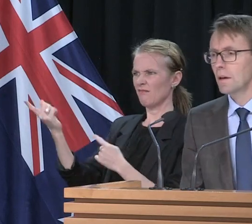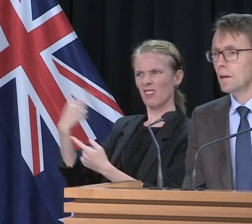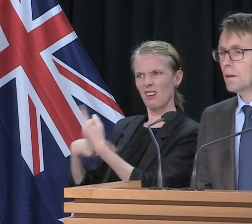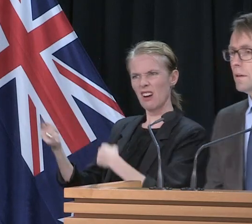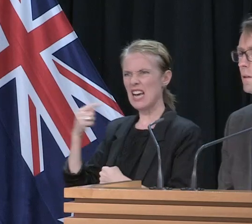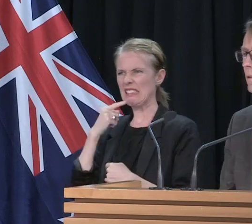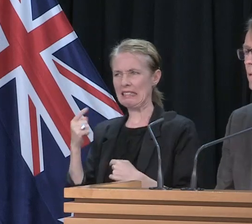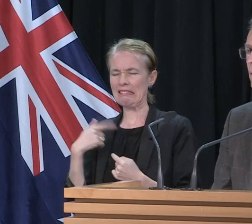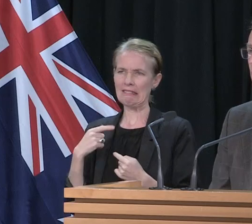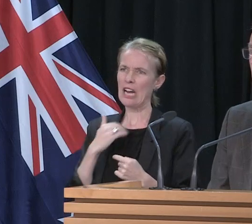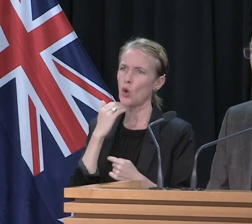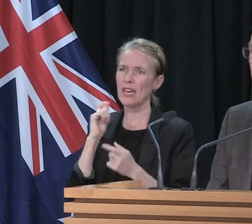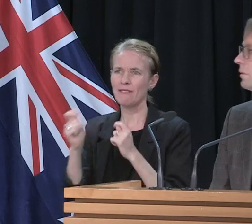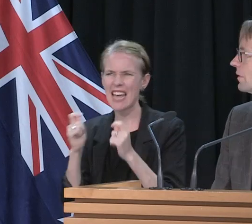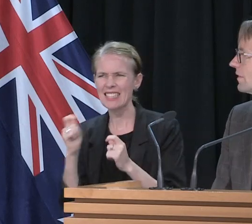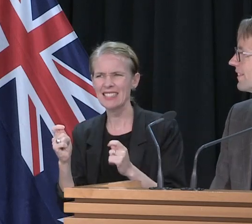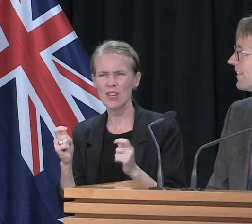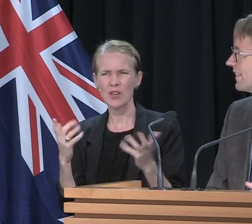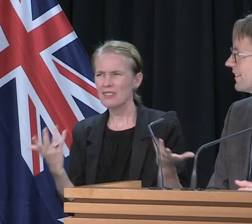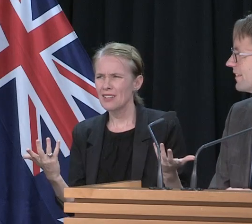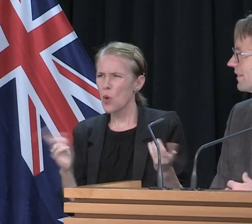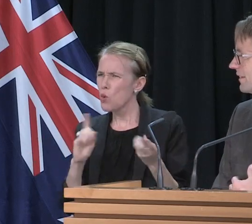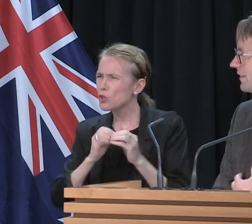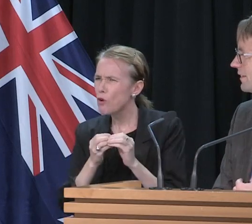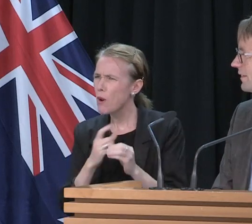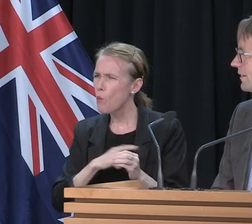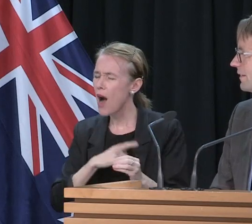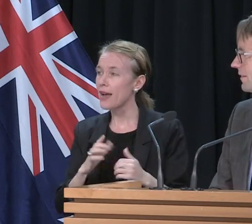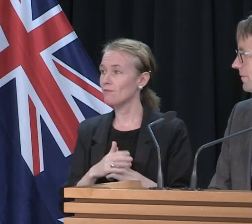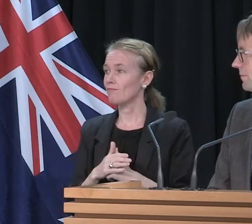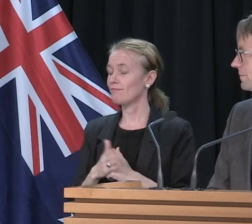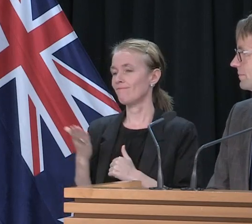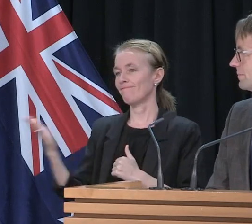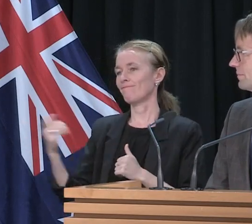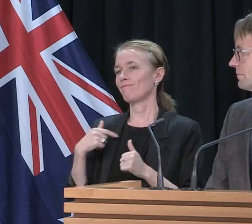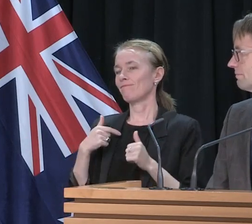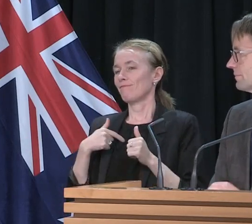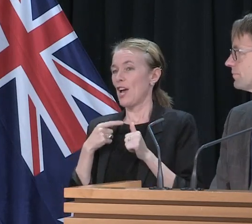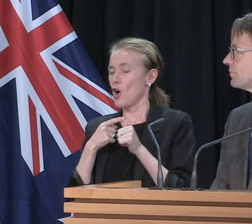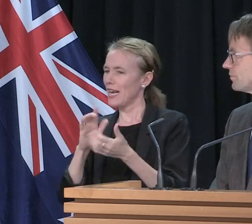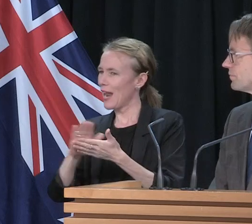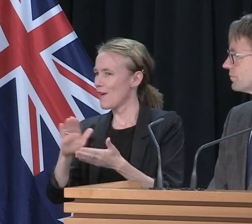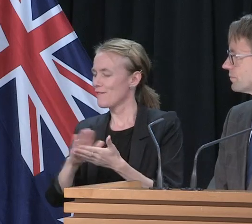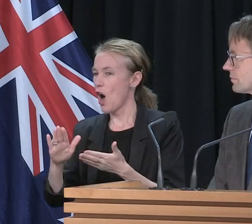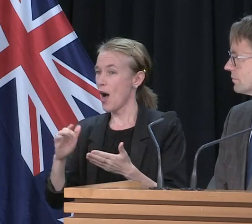Minister more or less said we haven't met it. Have the parameters moved there? What do you... >> MINISTER CHRIS